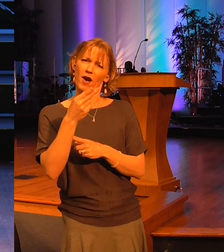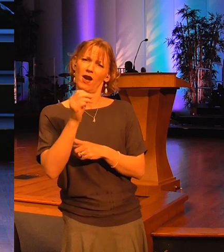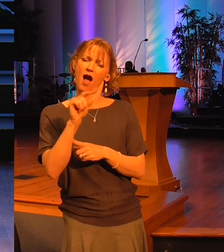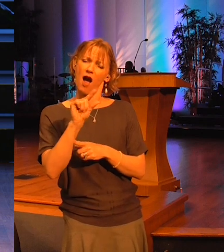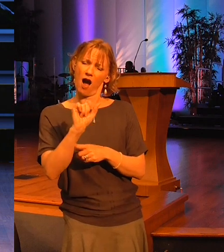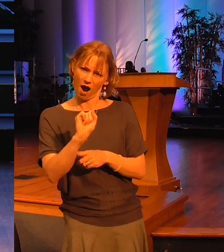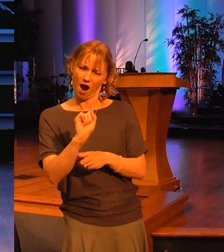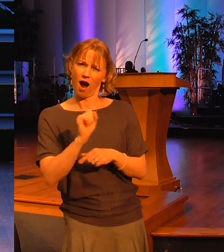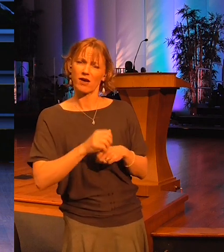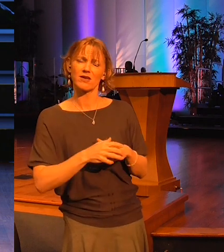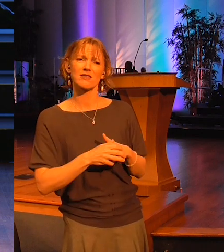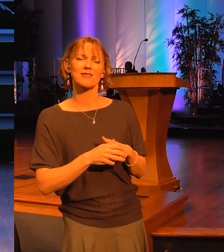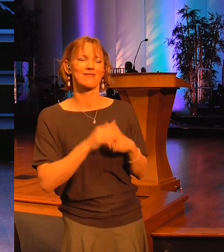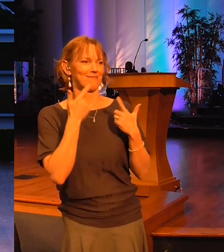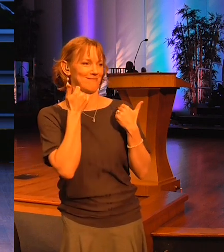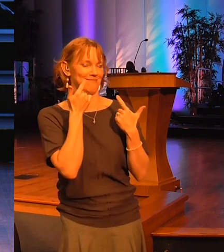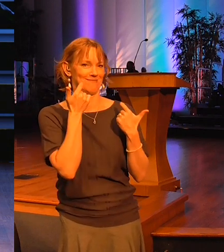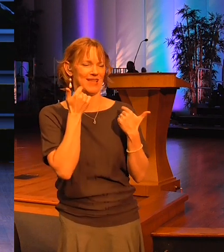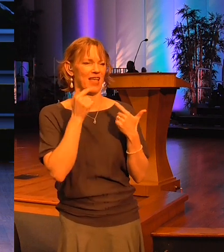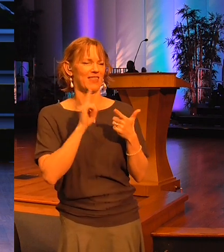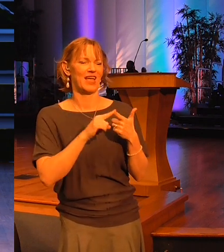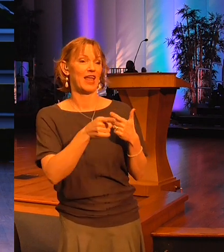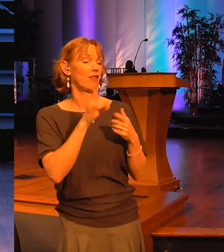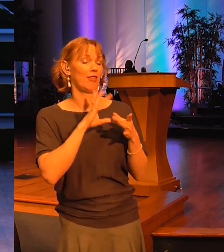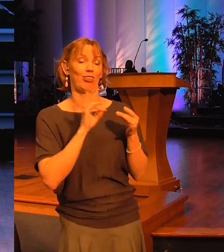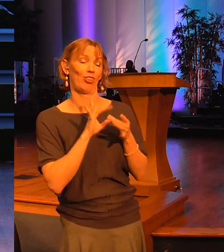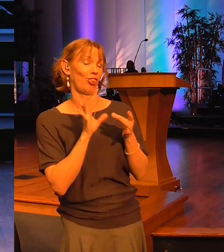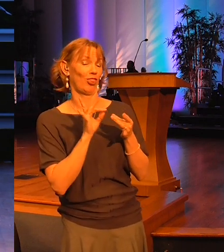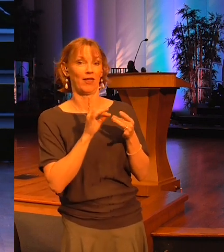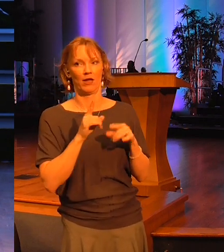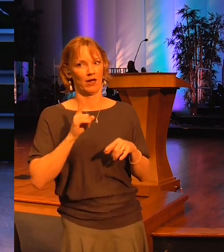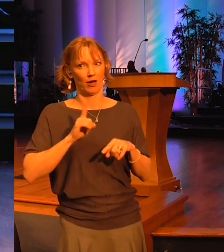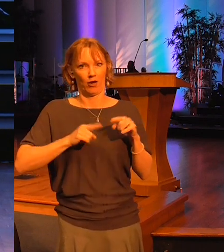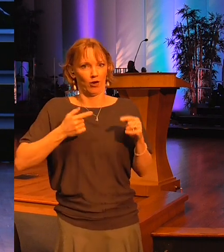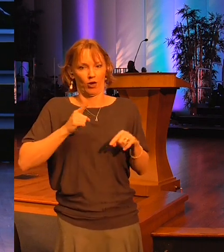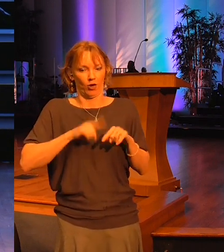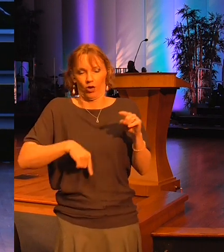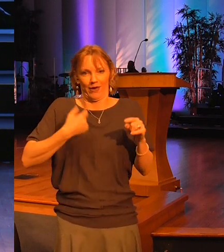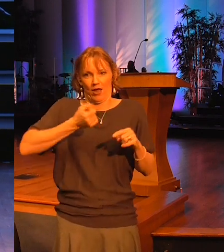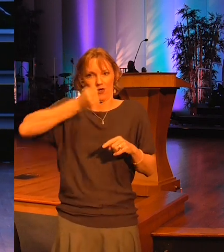And then she unintelligably shared some um some facts about wartthogs so I thought I'd begin